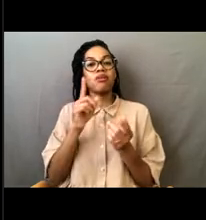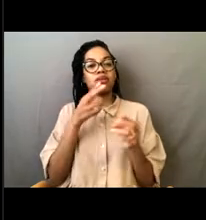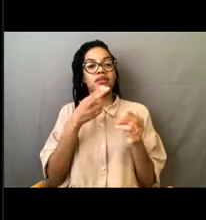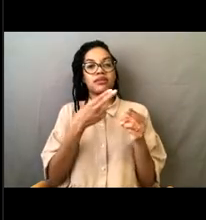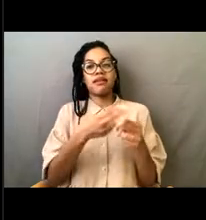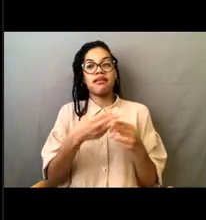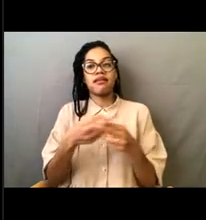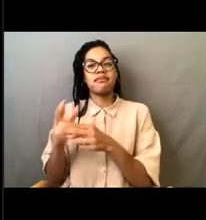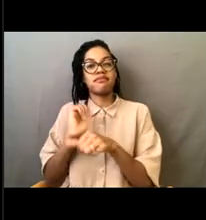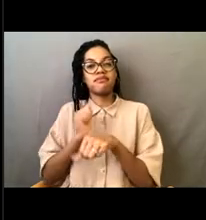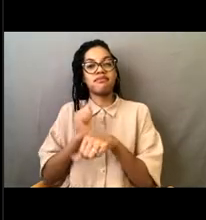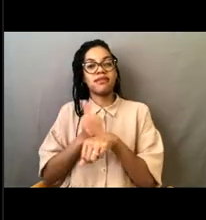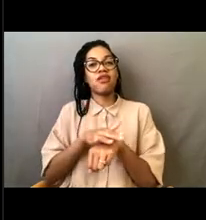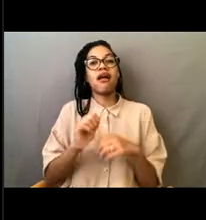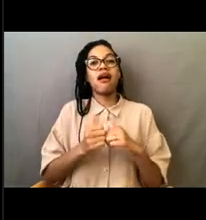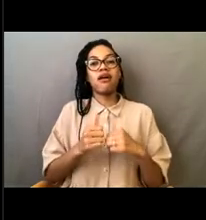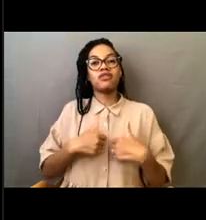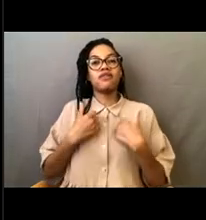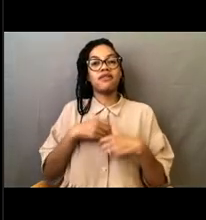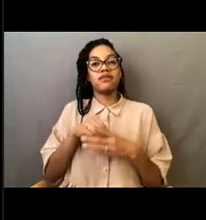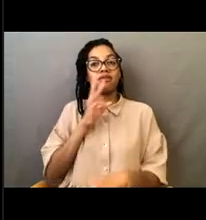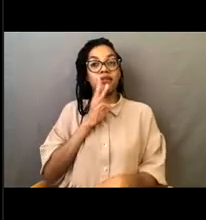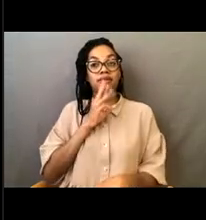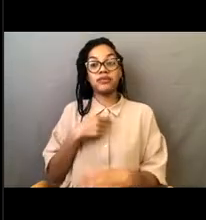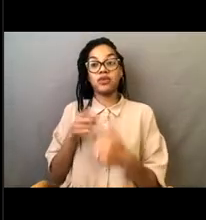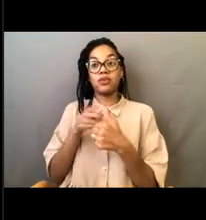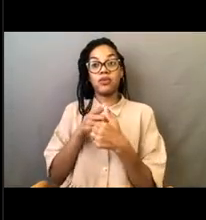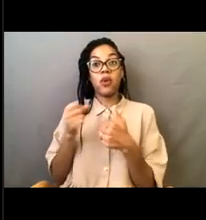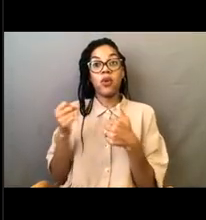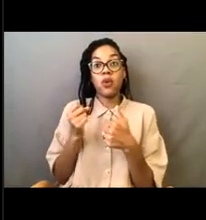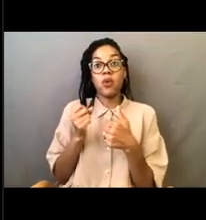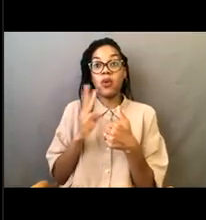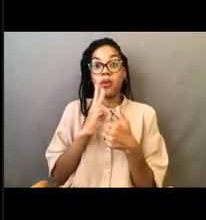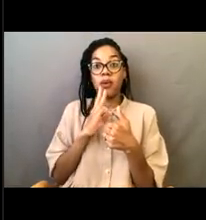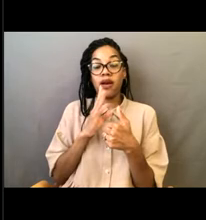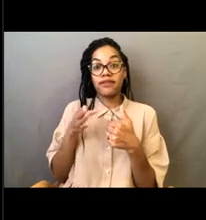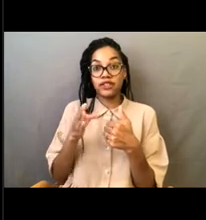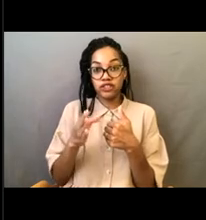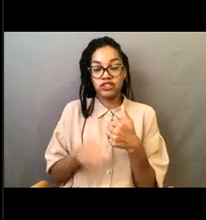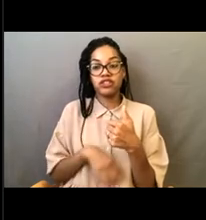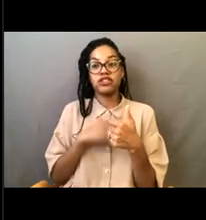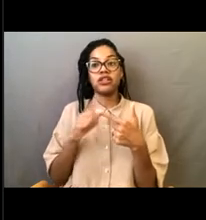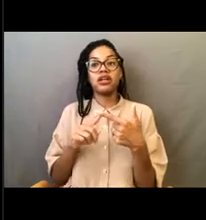there's kind of three main categories. There's cold water fish, there's cool water fish,